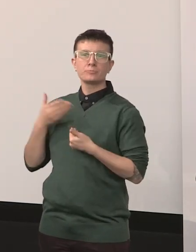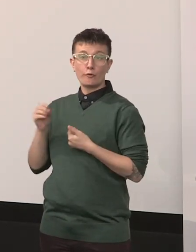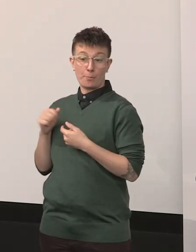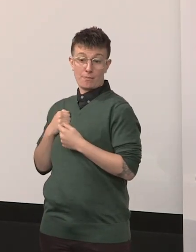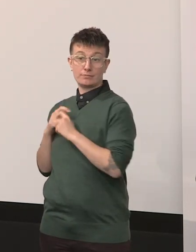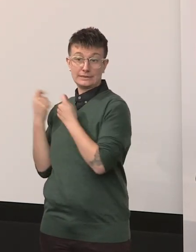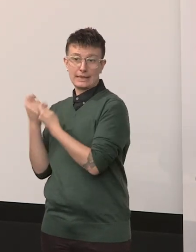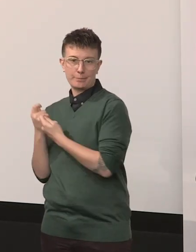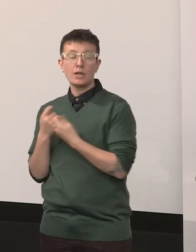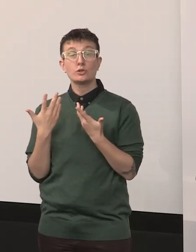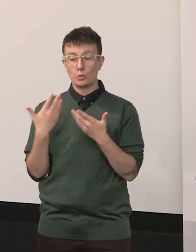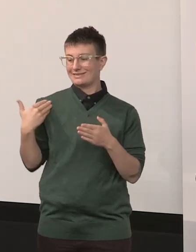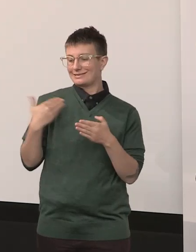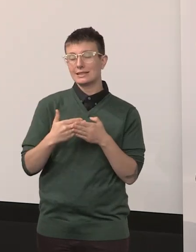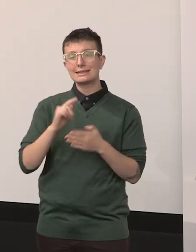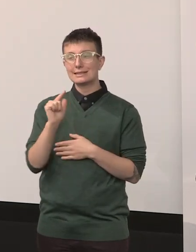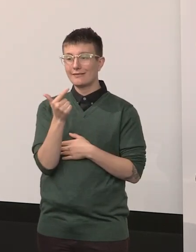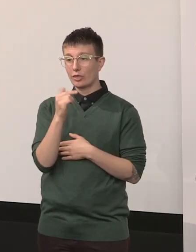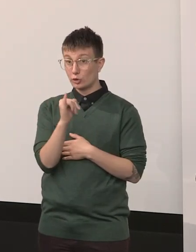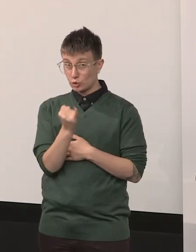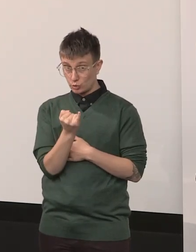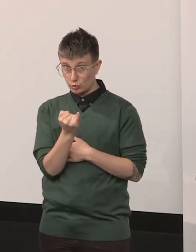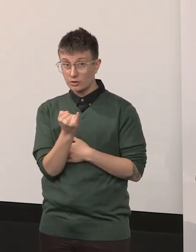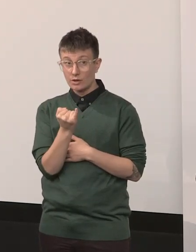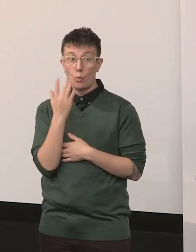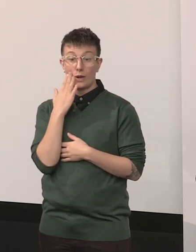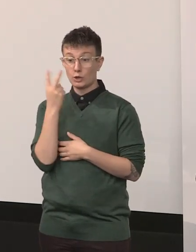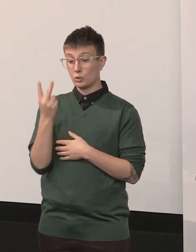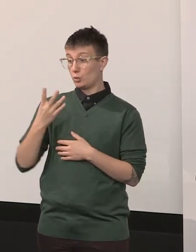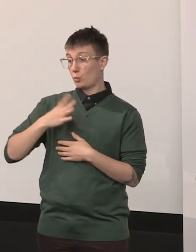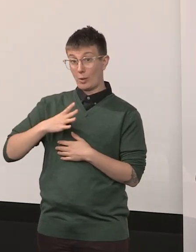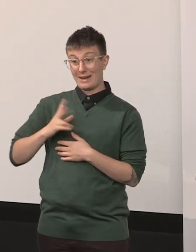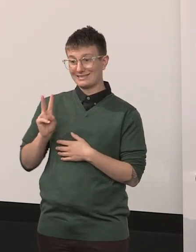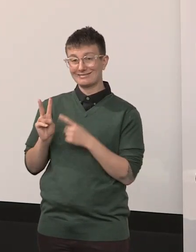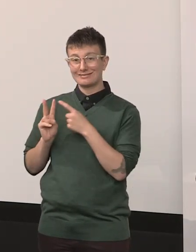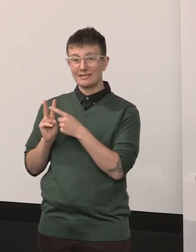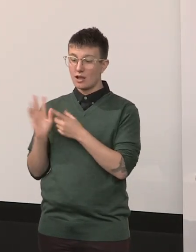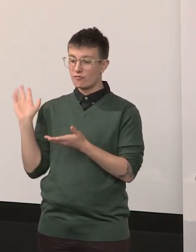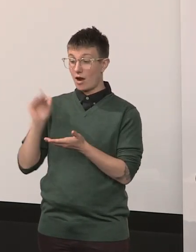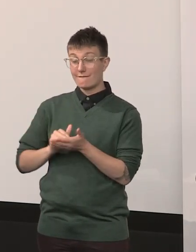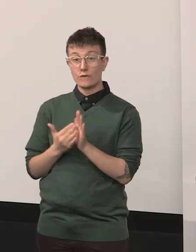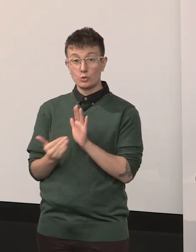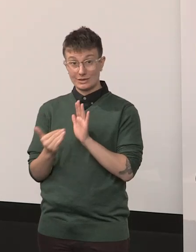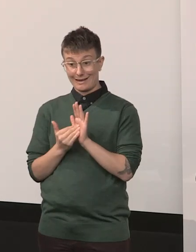So, I've asked that everybody granted an exemption, a